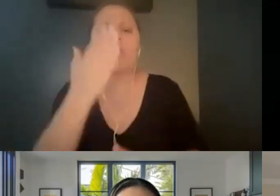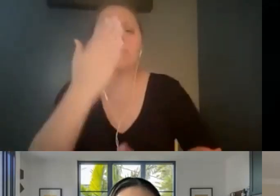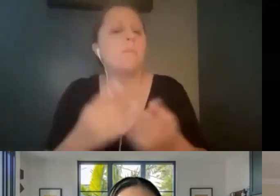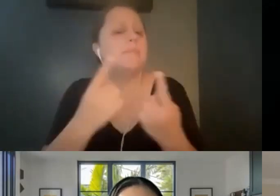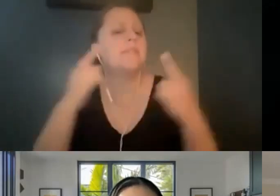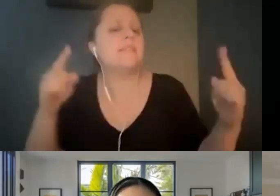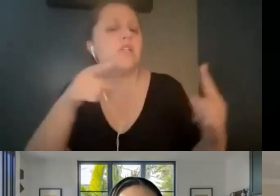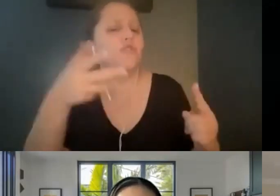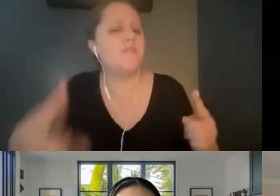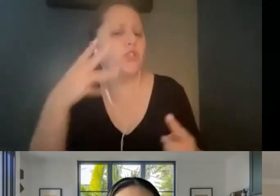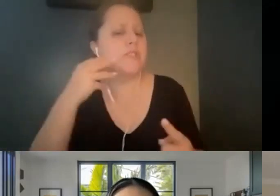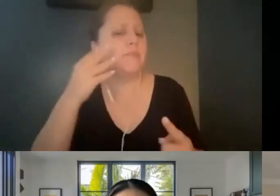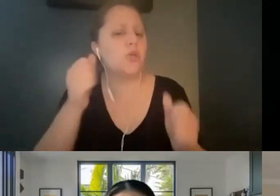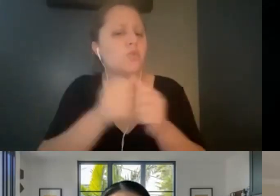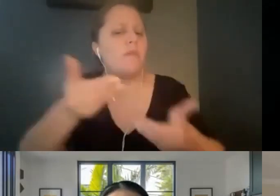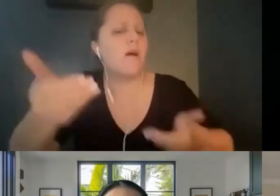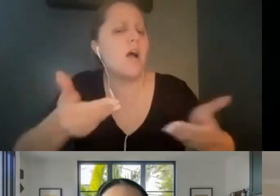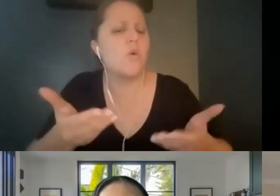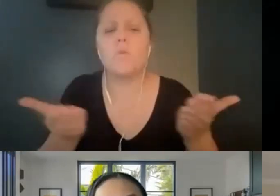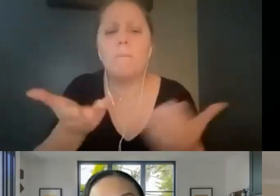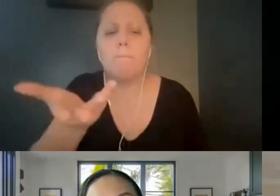the hiring process.